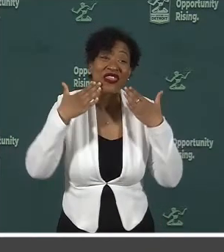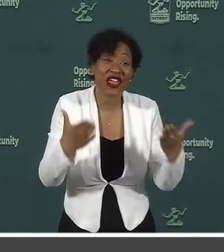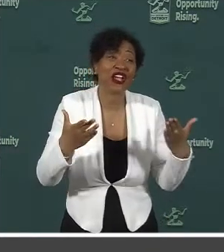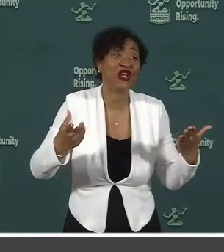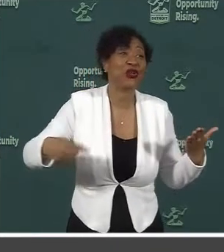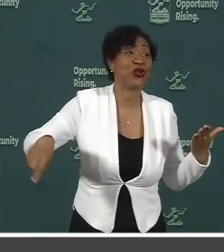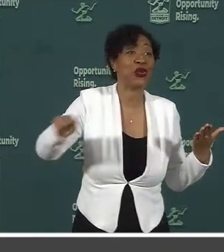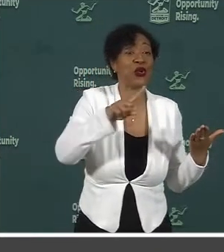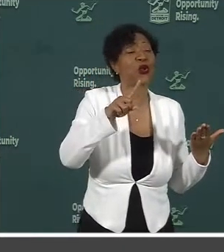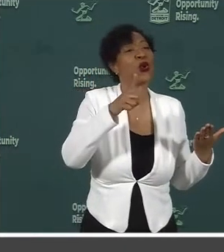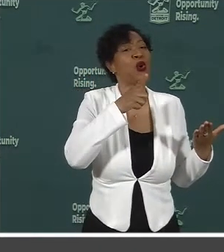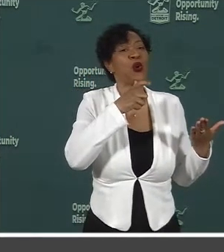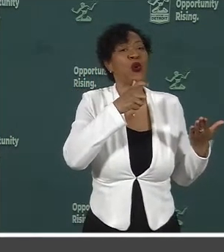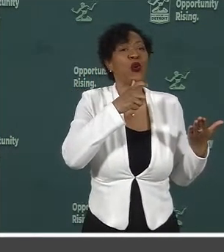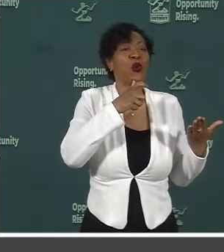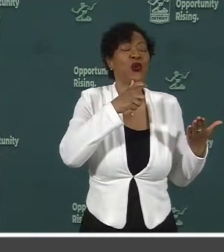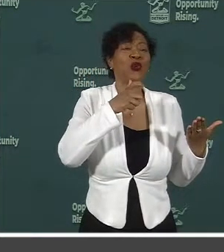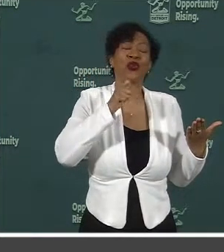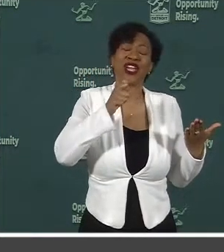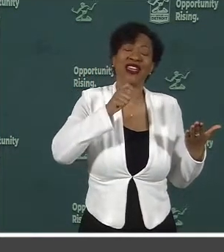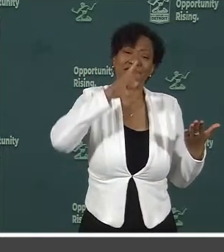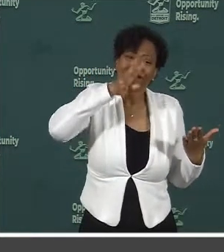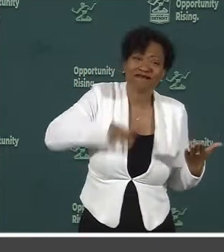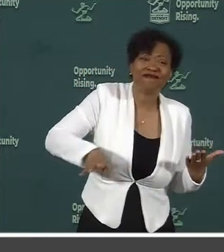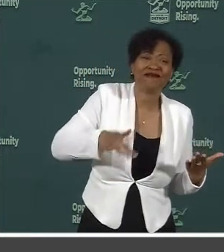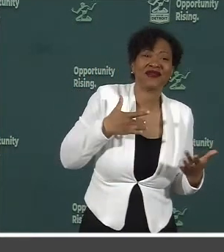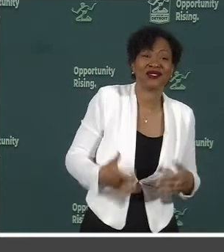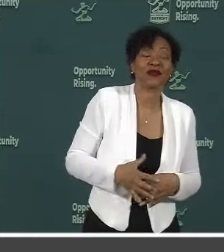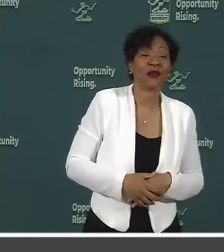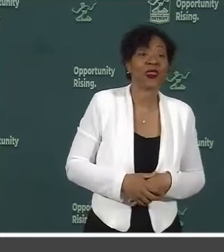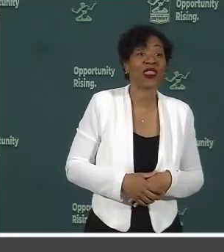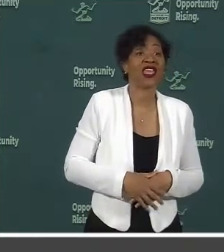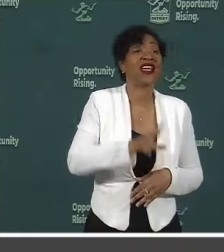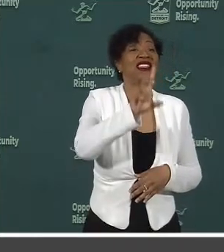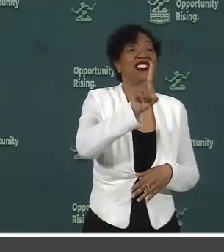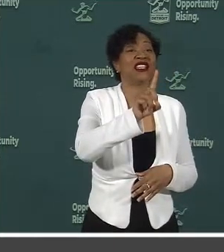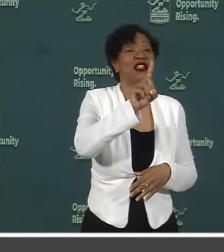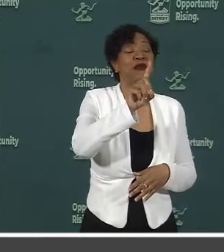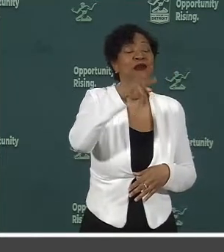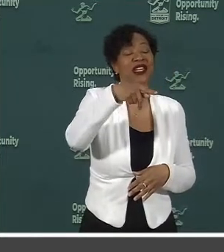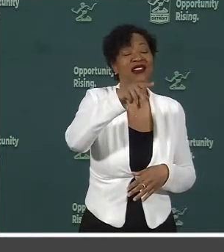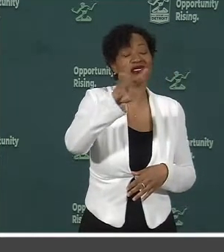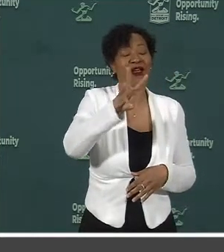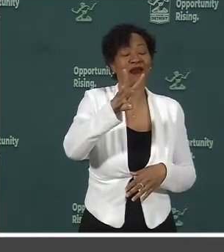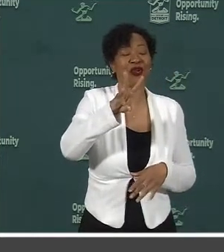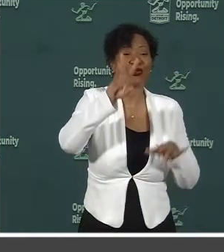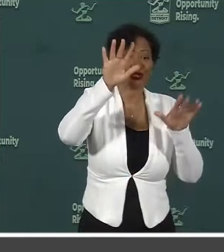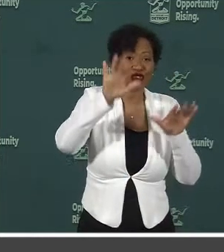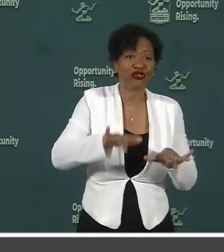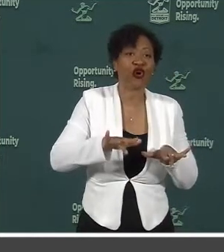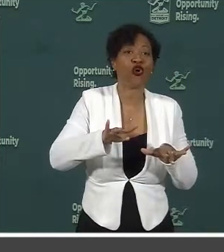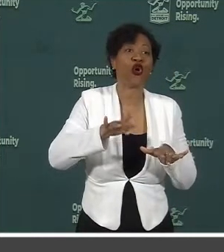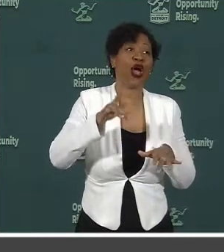TAKE FOR GRANTED THE DPW WORKERS WHO CLEARED THE SNOW I DON'T REMEMBER A YEAR WHERE THE SNOW REMOVAL WAS THIS EFFICIENT